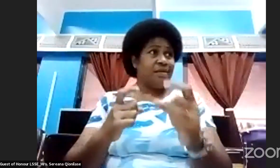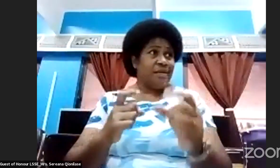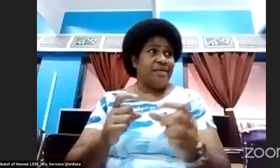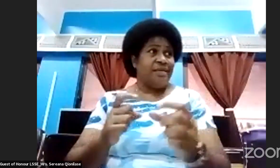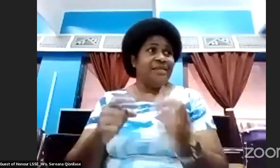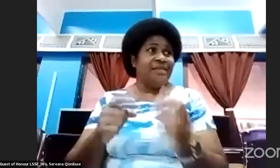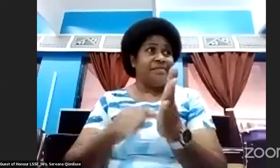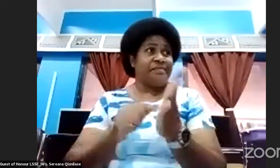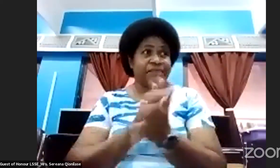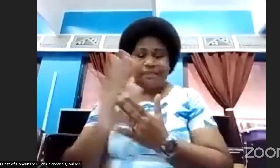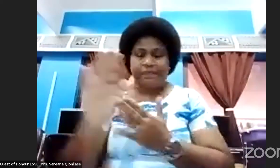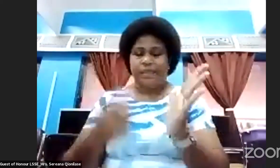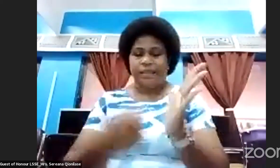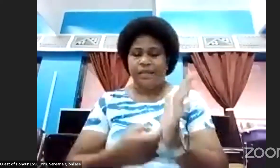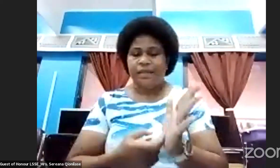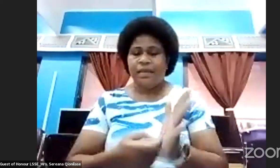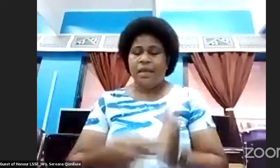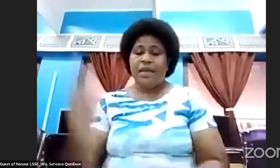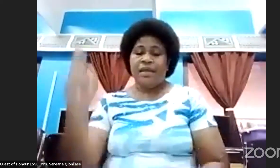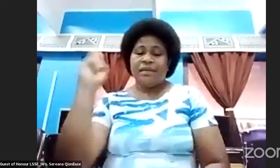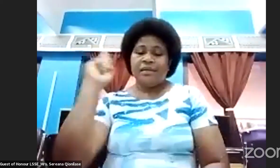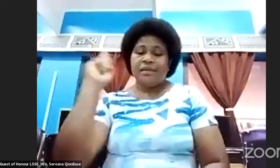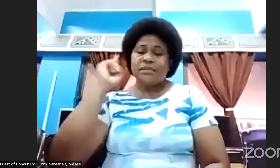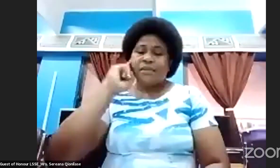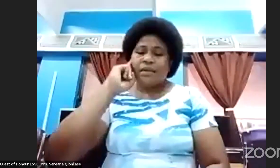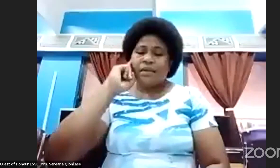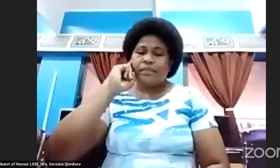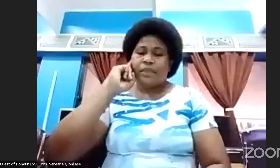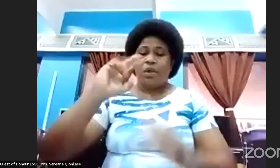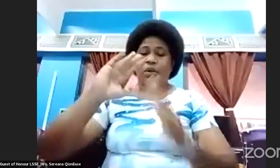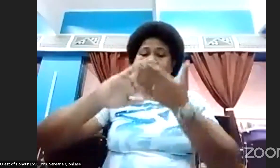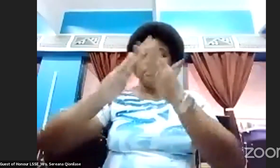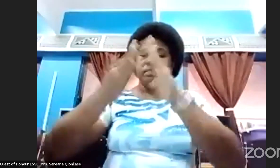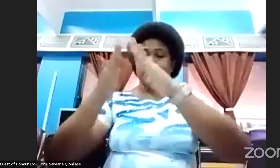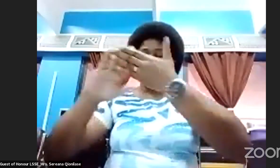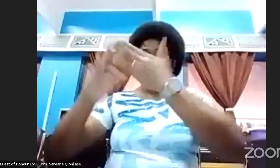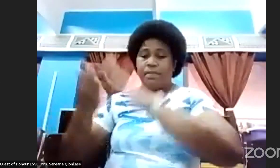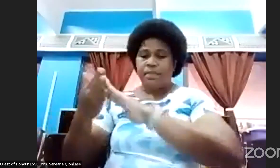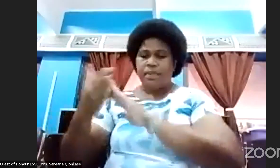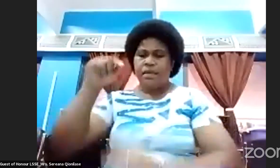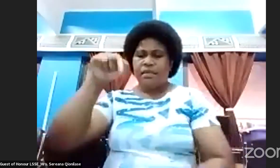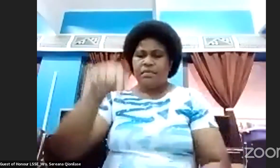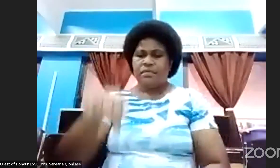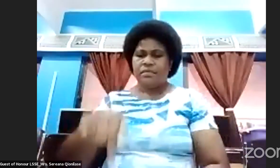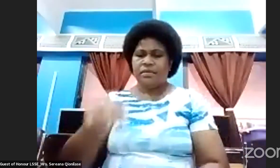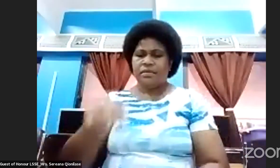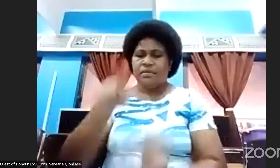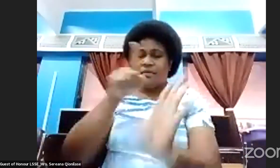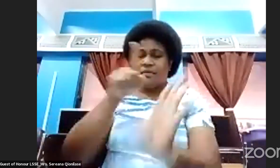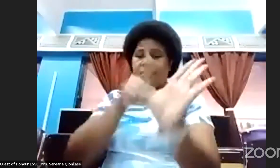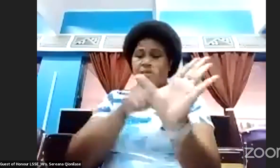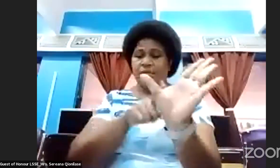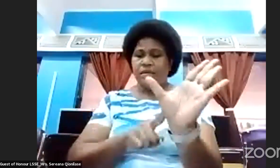But no one I'll keep it. It's